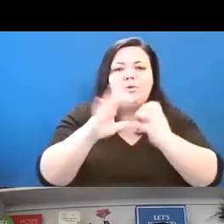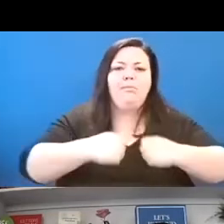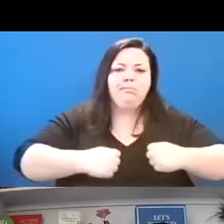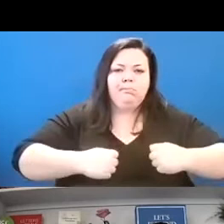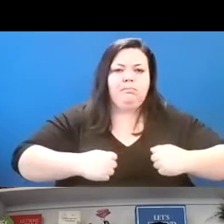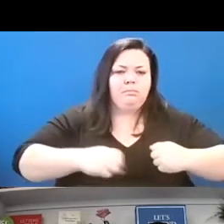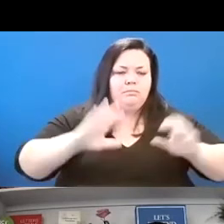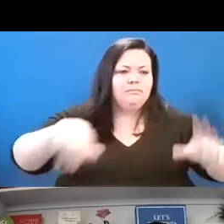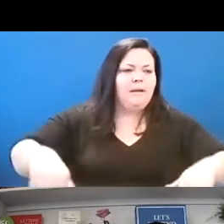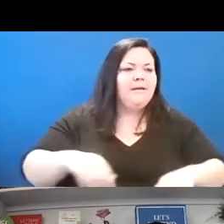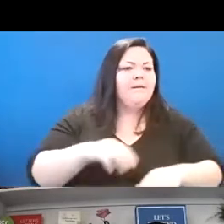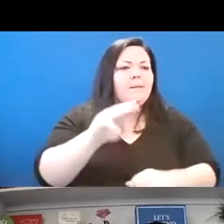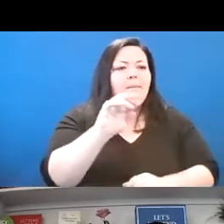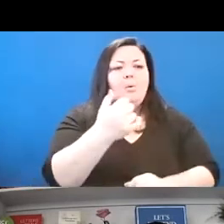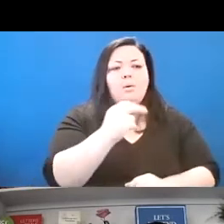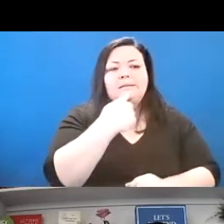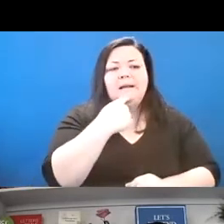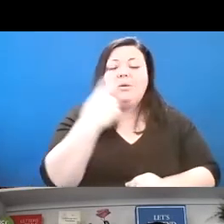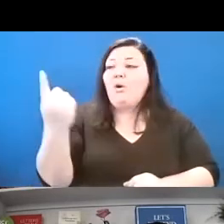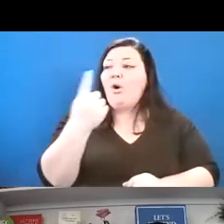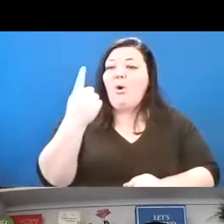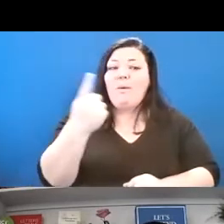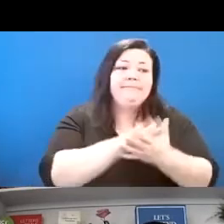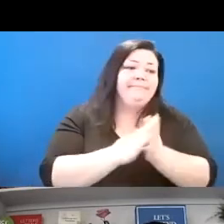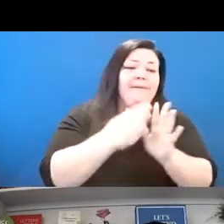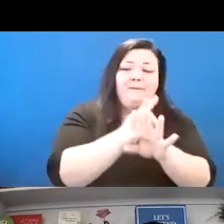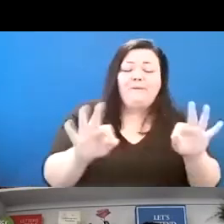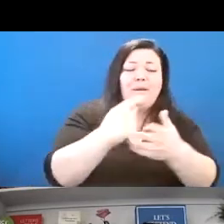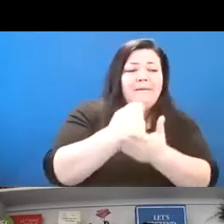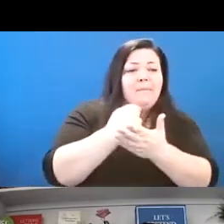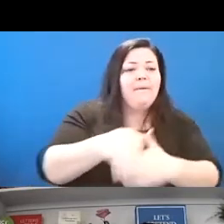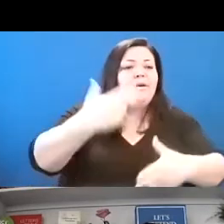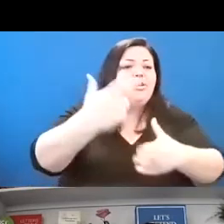Morgan says: We should all get free therapy. We could call it reparations.